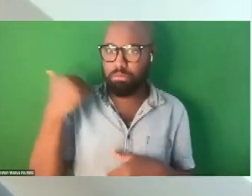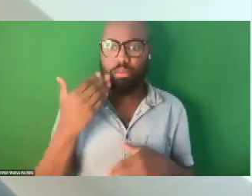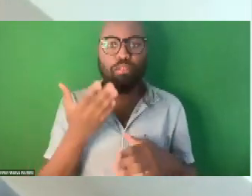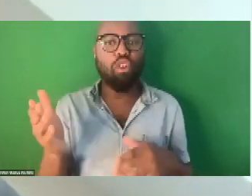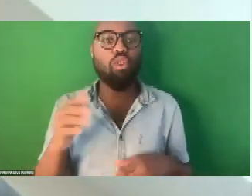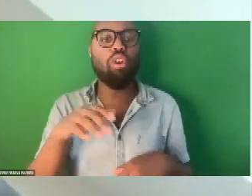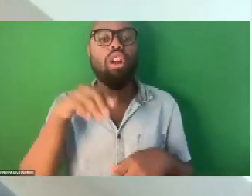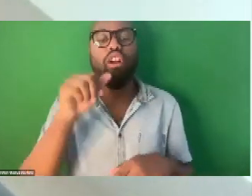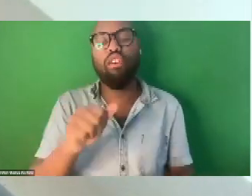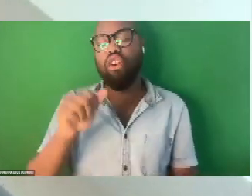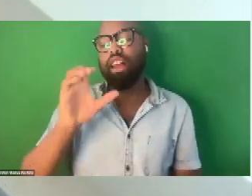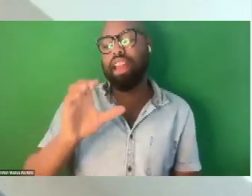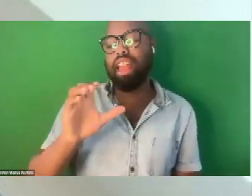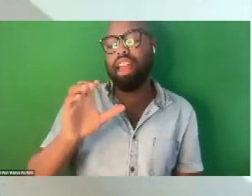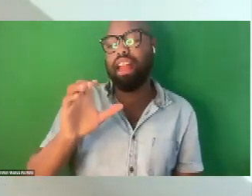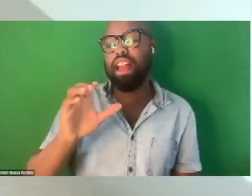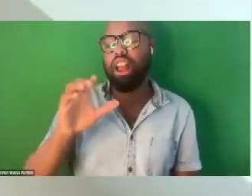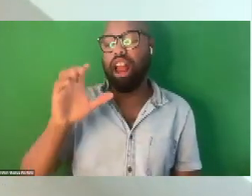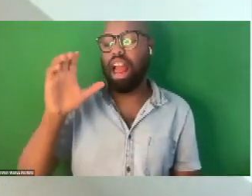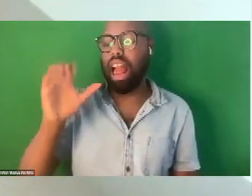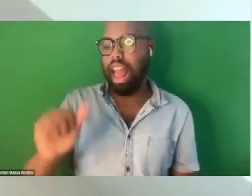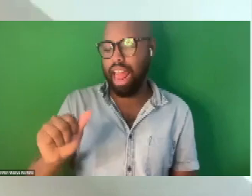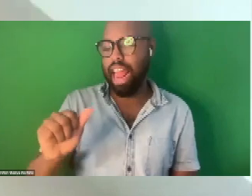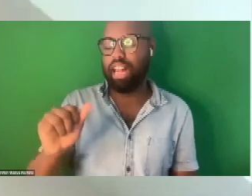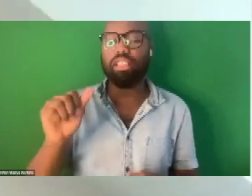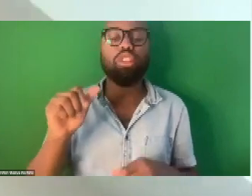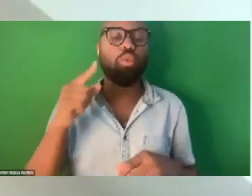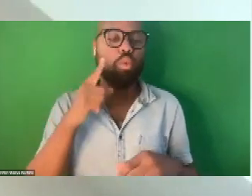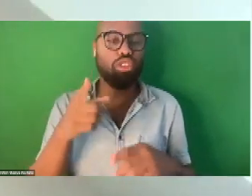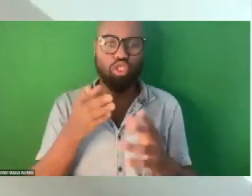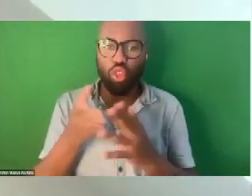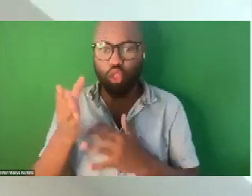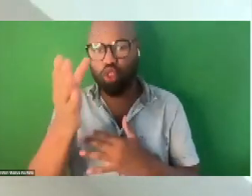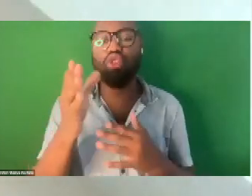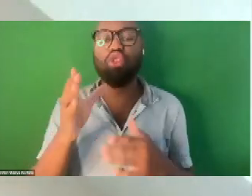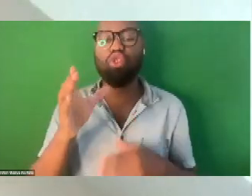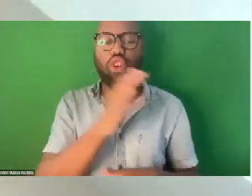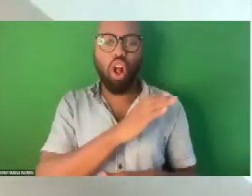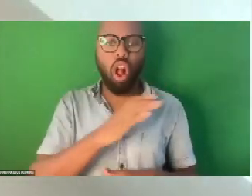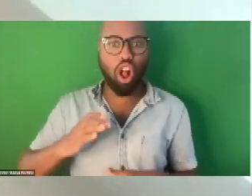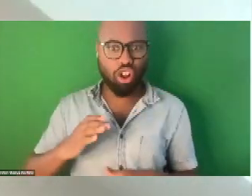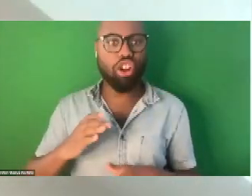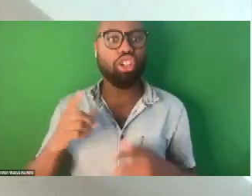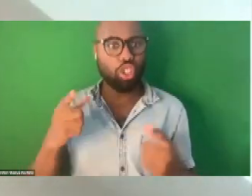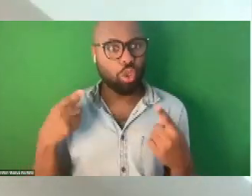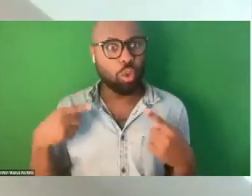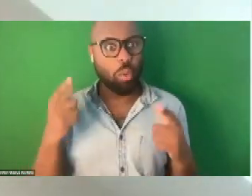was winding its way through Congress, one of the big frustrations that